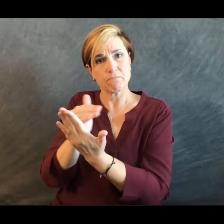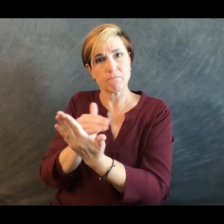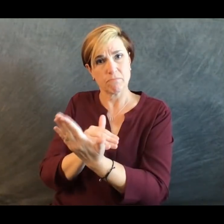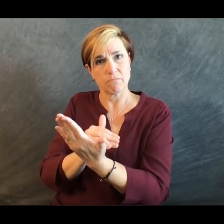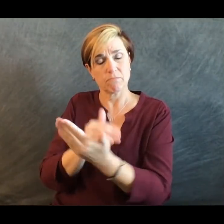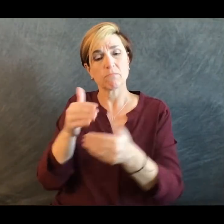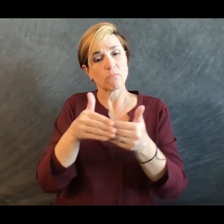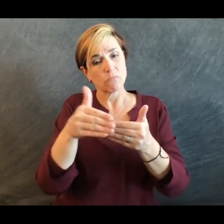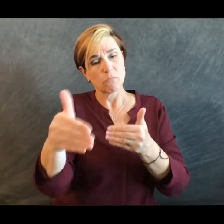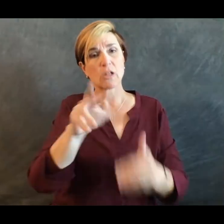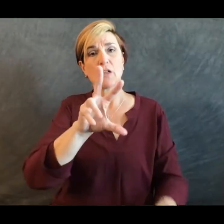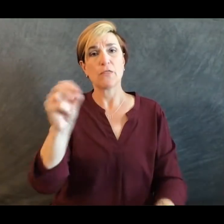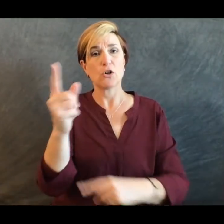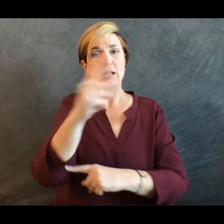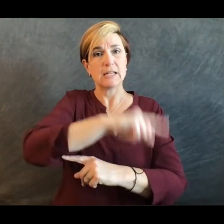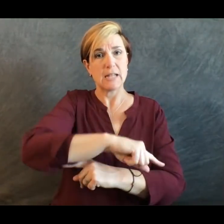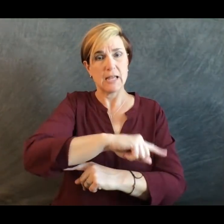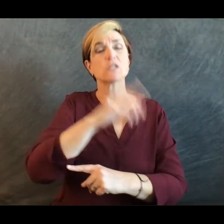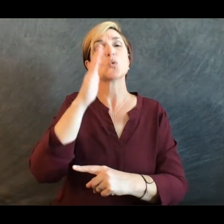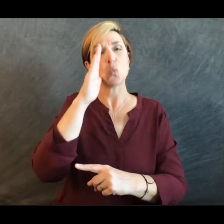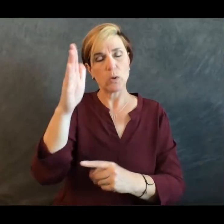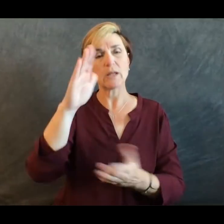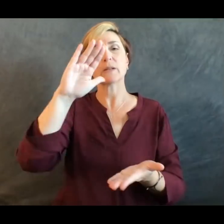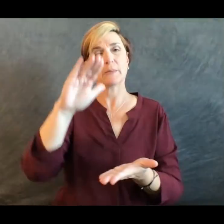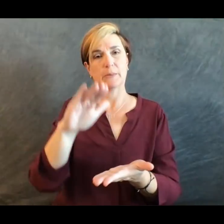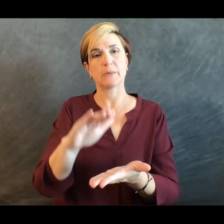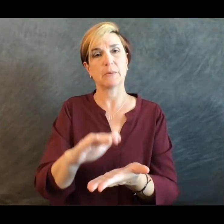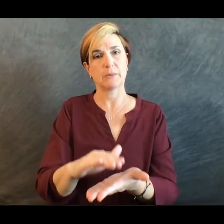spread as a certain general just attested at the president's direction we